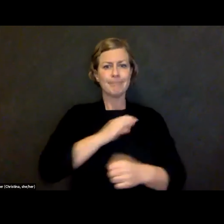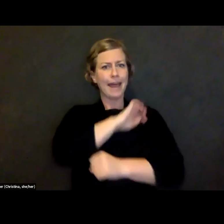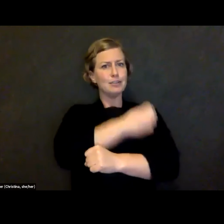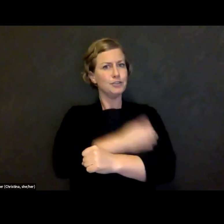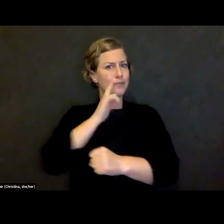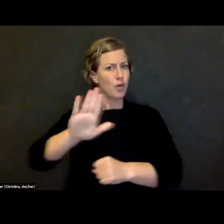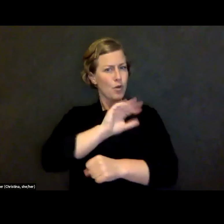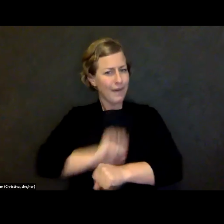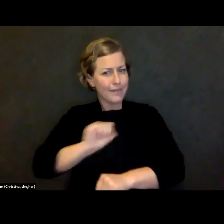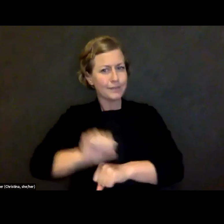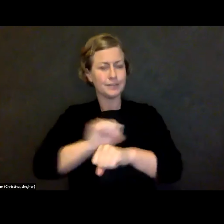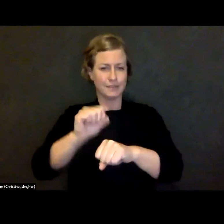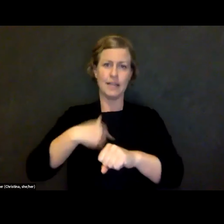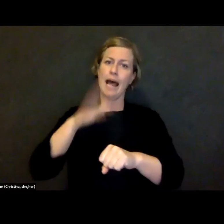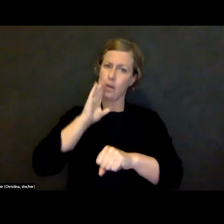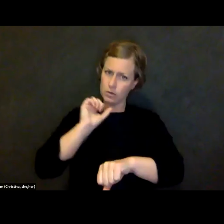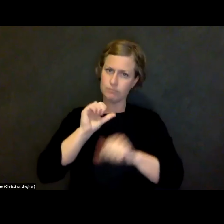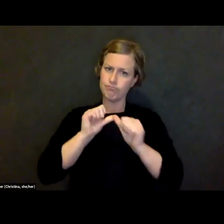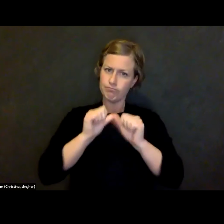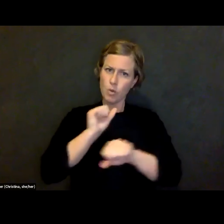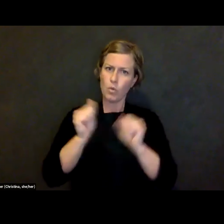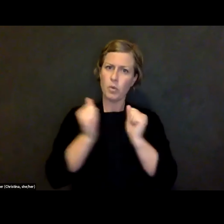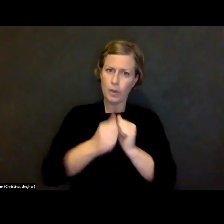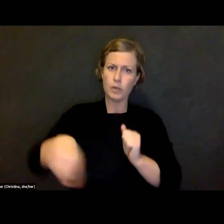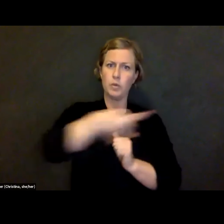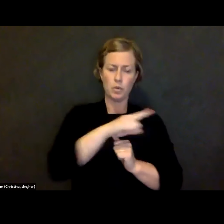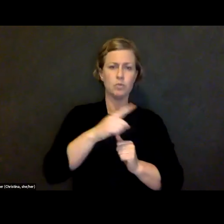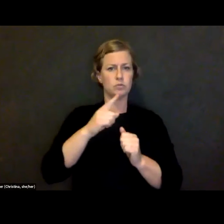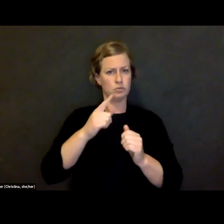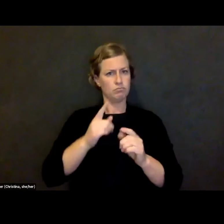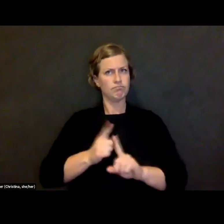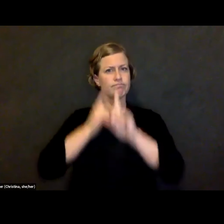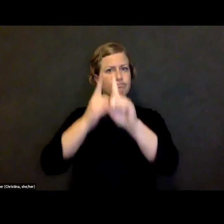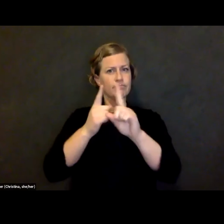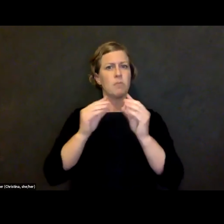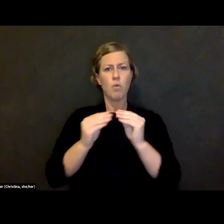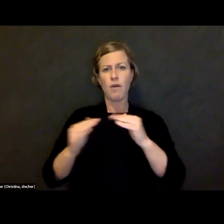work together and we have an opportunity to work toward solutions and I hope that brings new energy